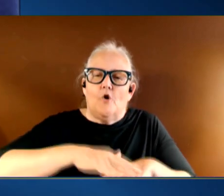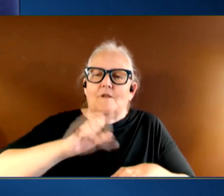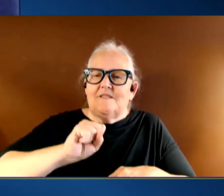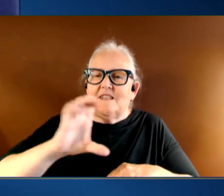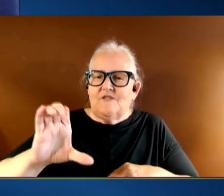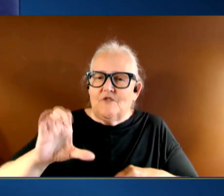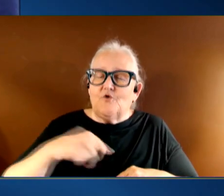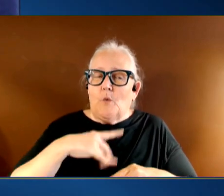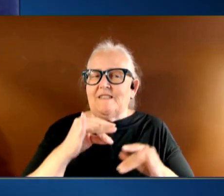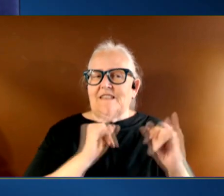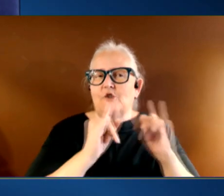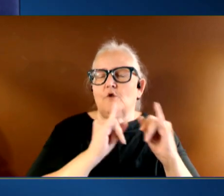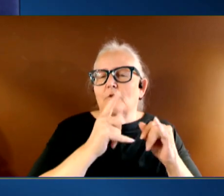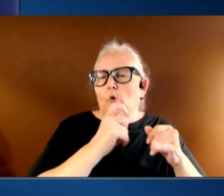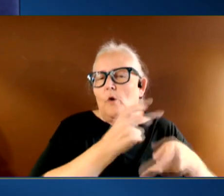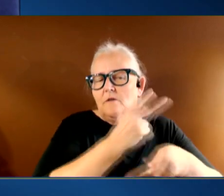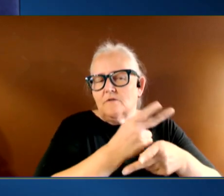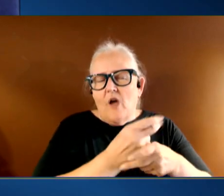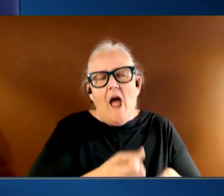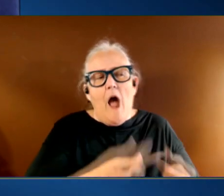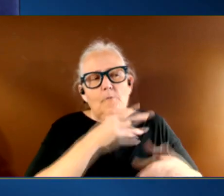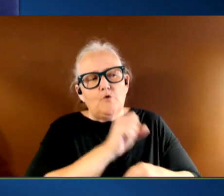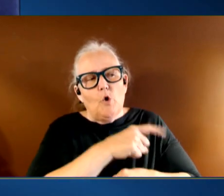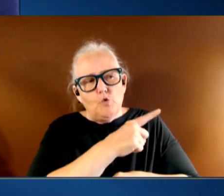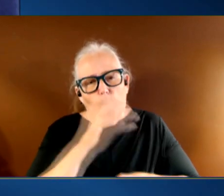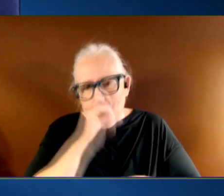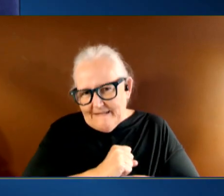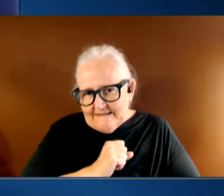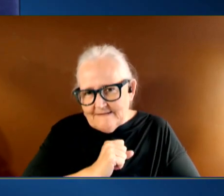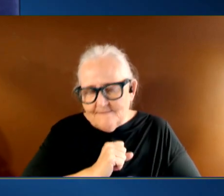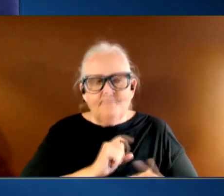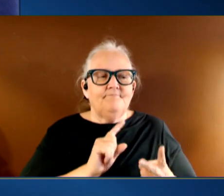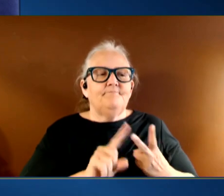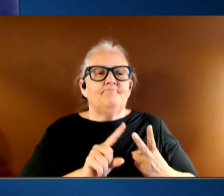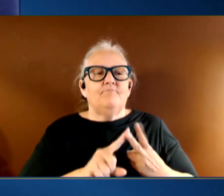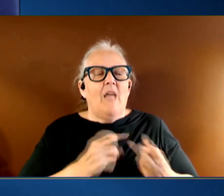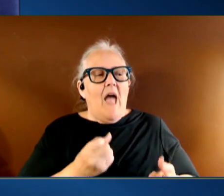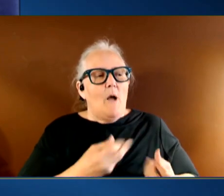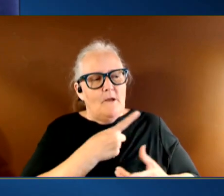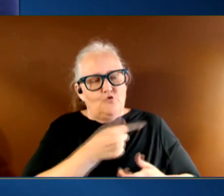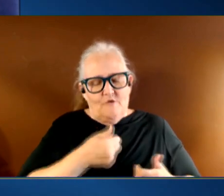How much work are you missing as a caregiver? How much out of pocket are you spending to